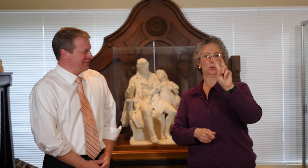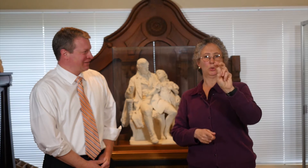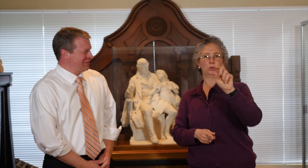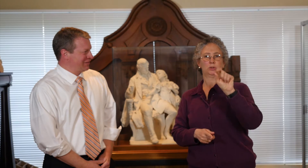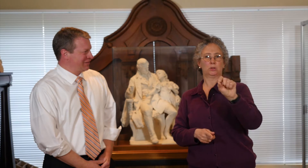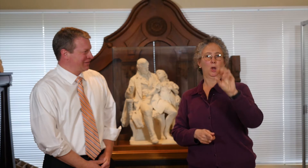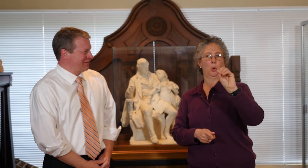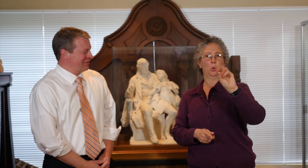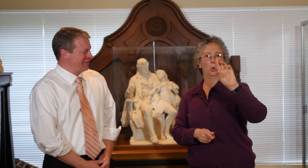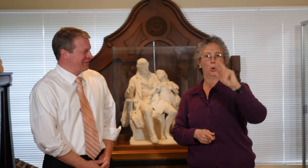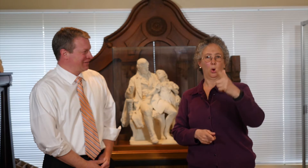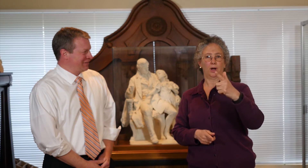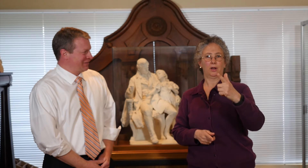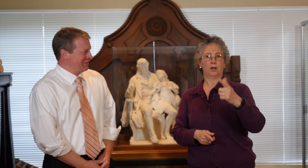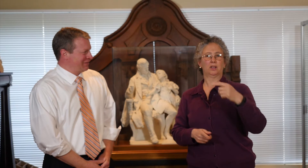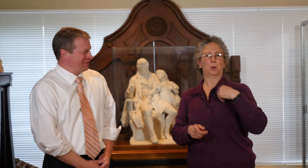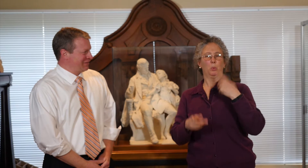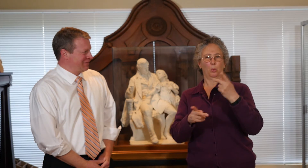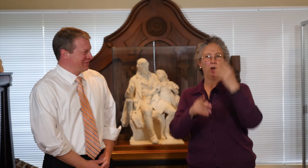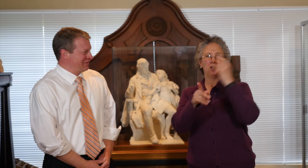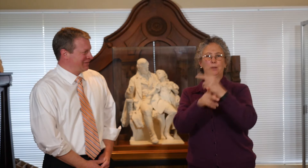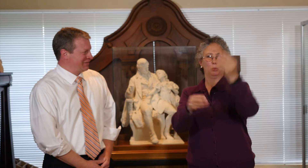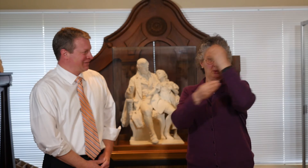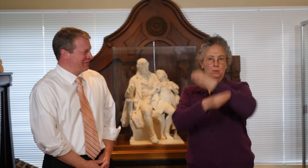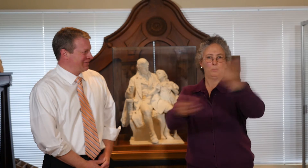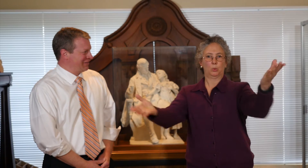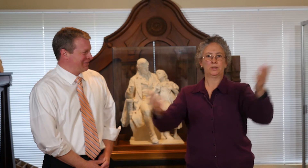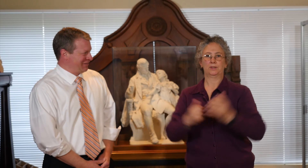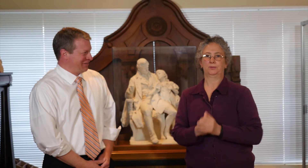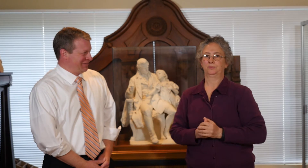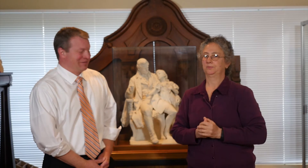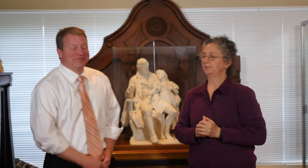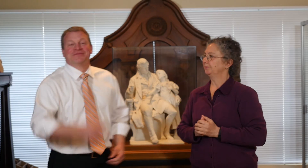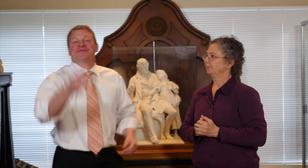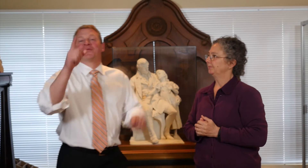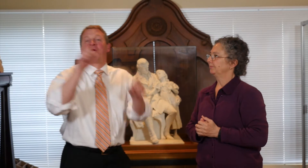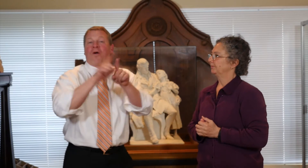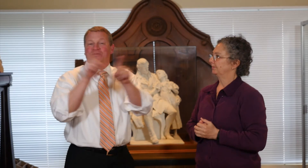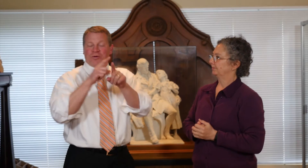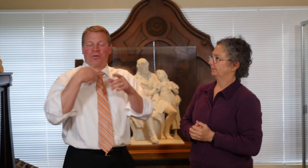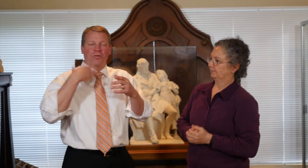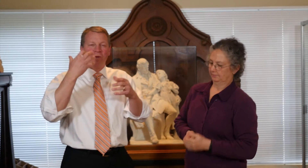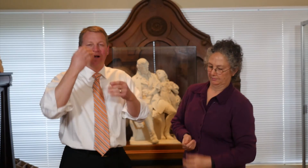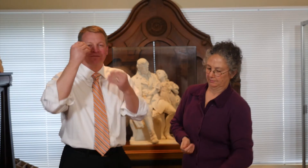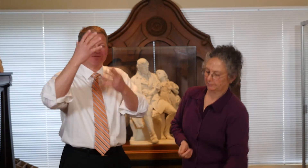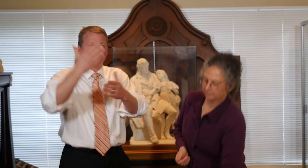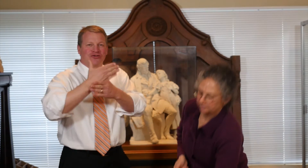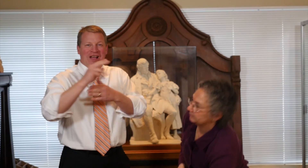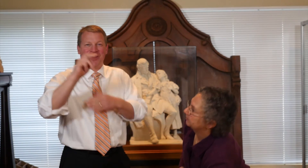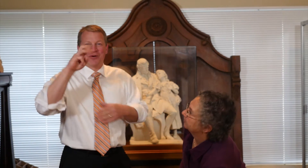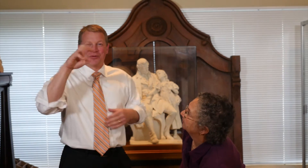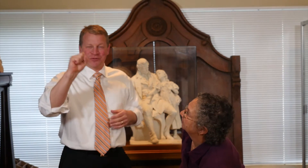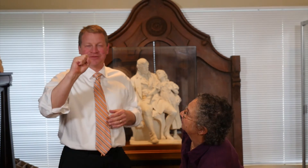go to our website: www.asd200.org.